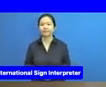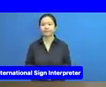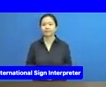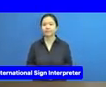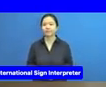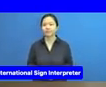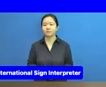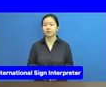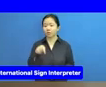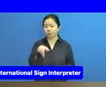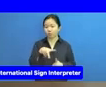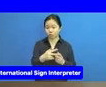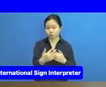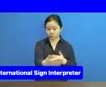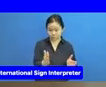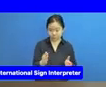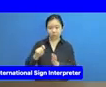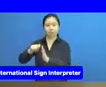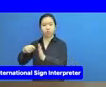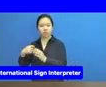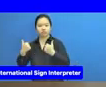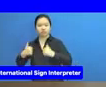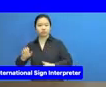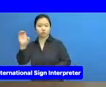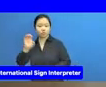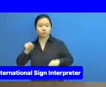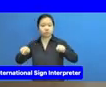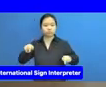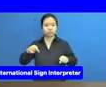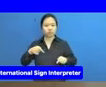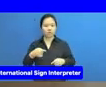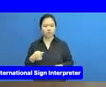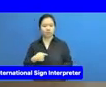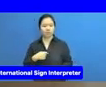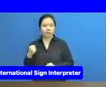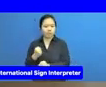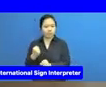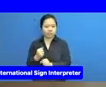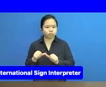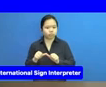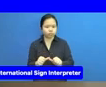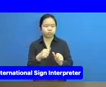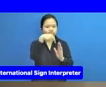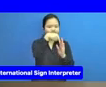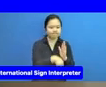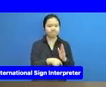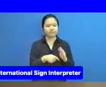professional audiences both online and in person in various cities across Europe.